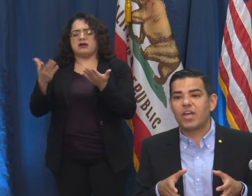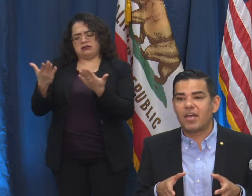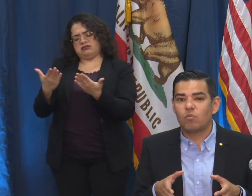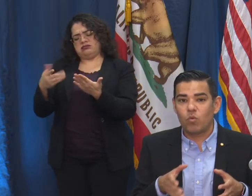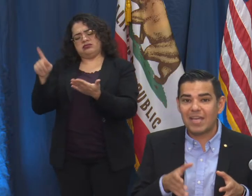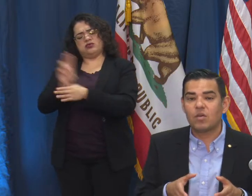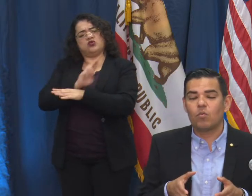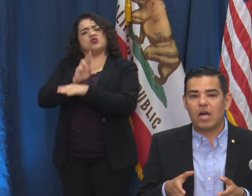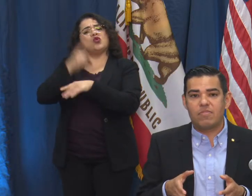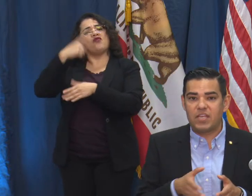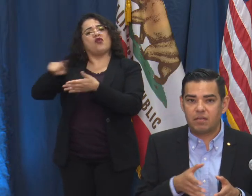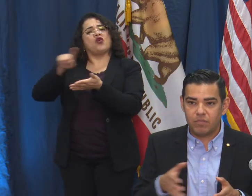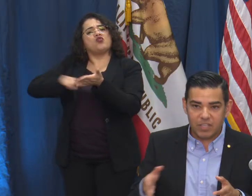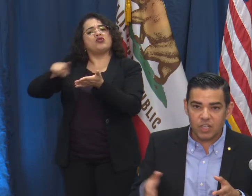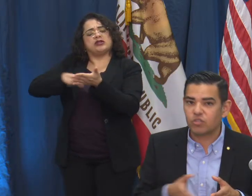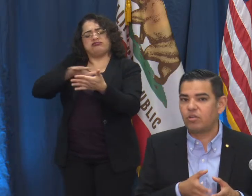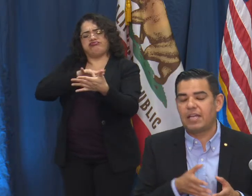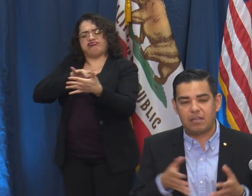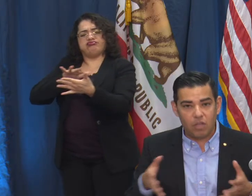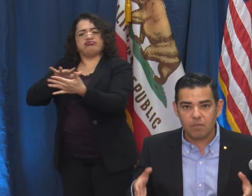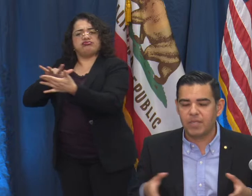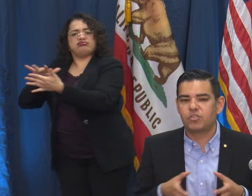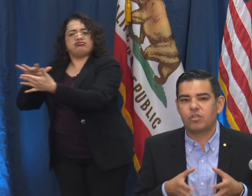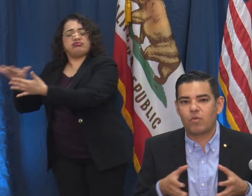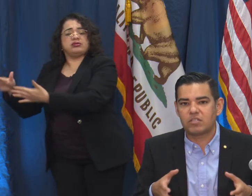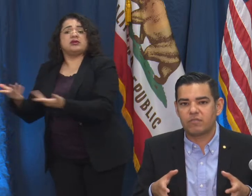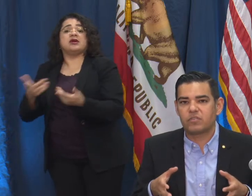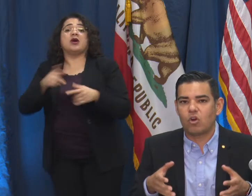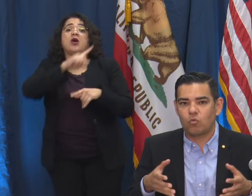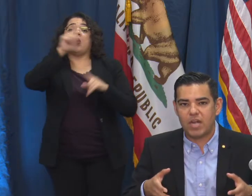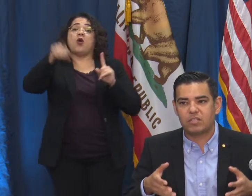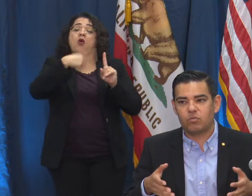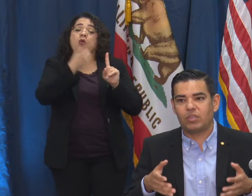that when the the country and Long Beach and the rest of us are ready to really